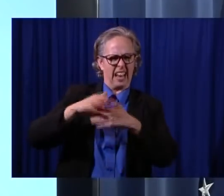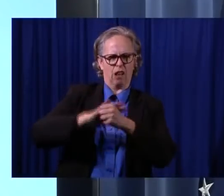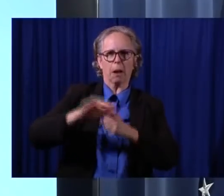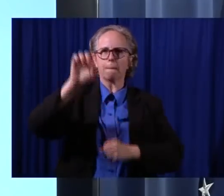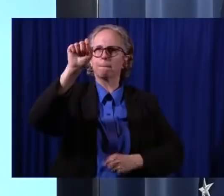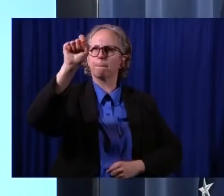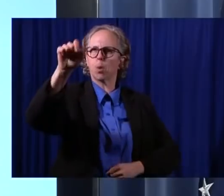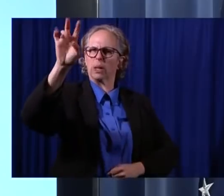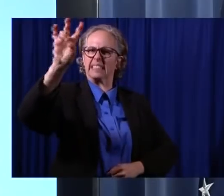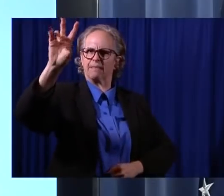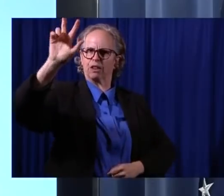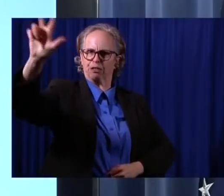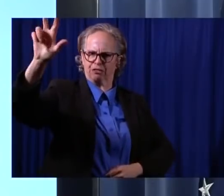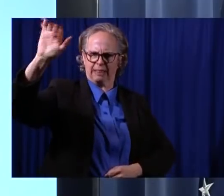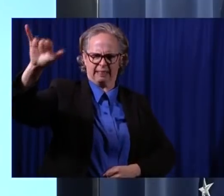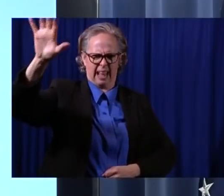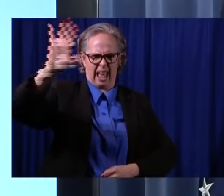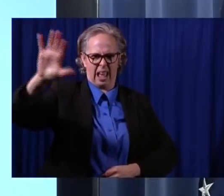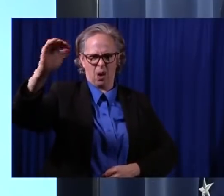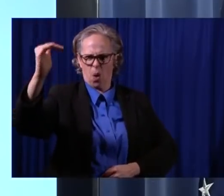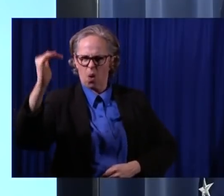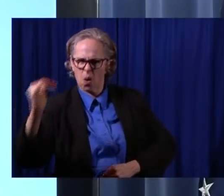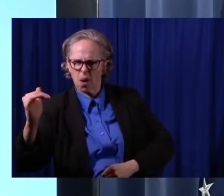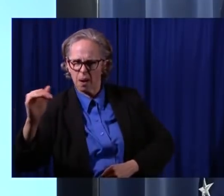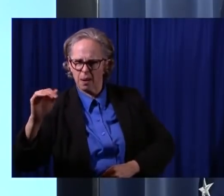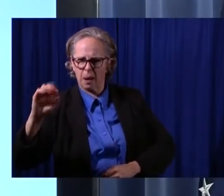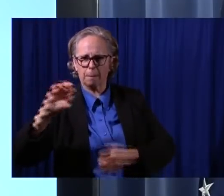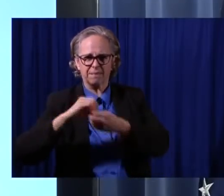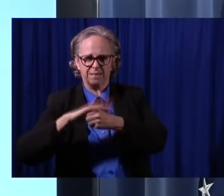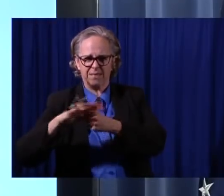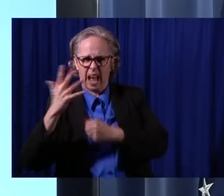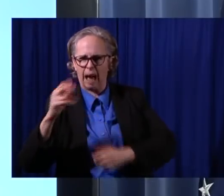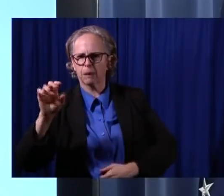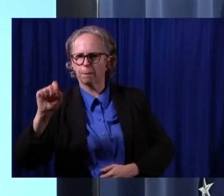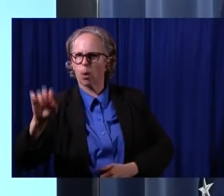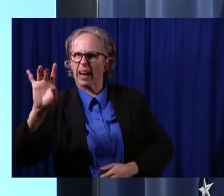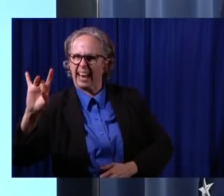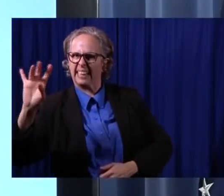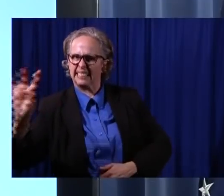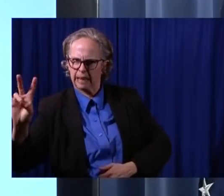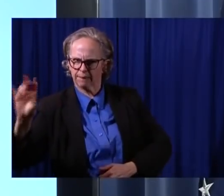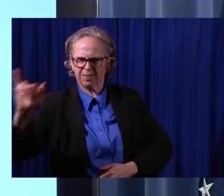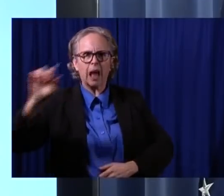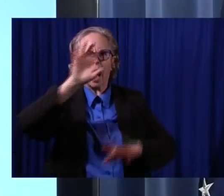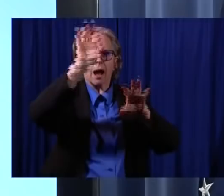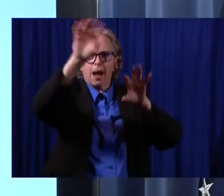THEY ARE IN THE GENERAL VICINITY OF WHERE THEY WERE.